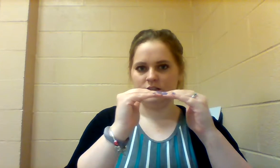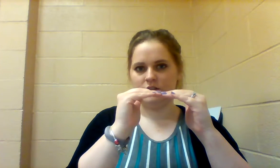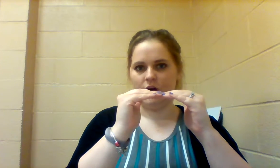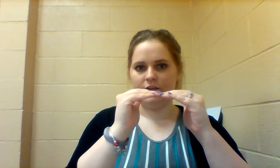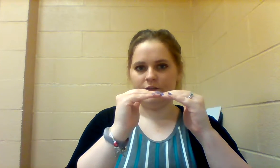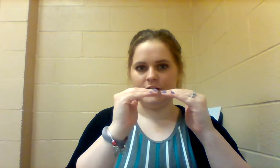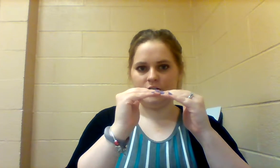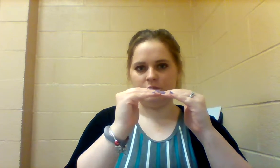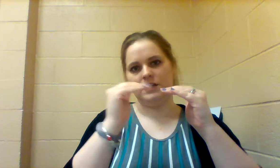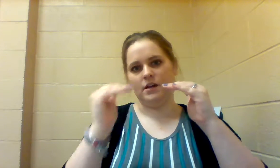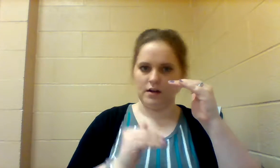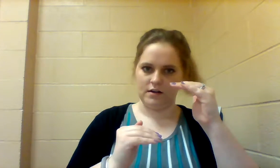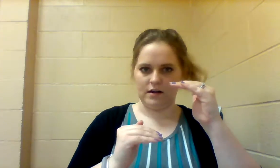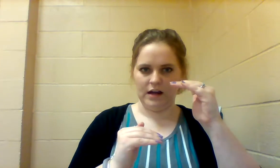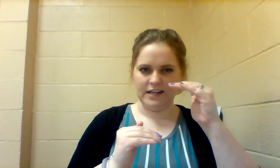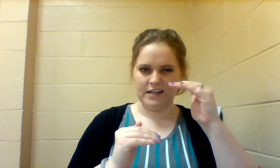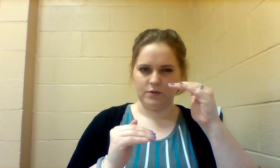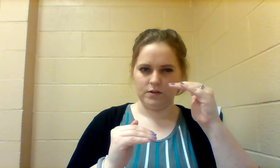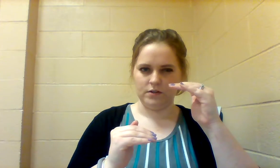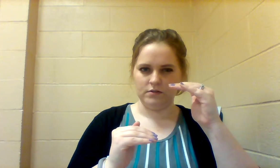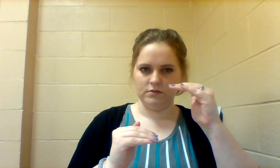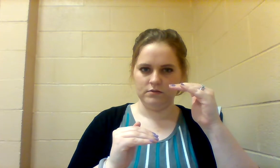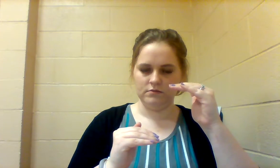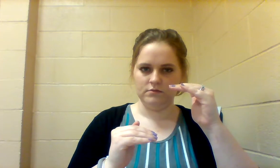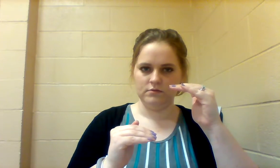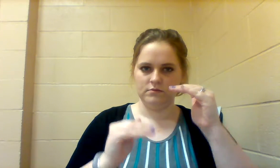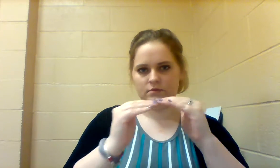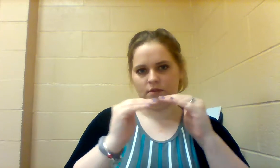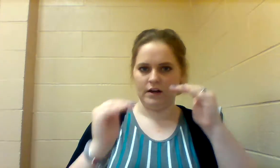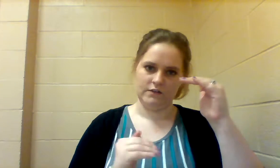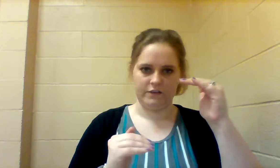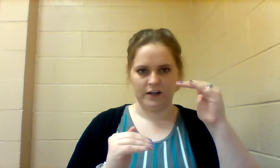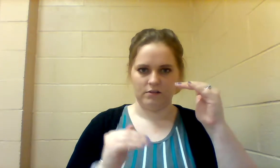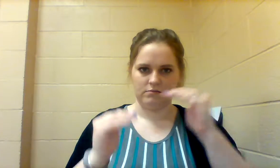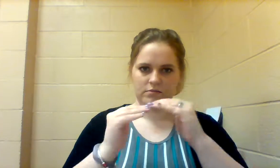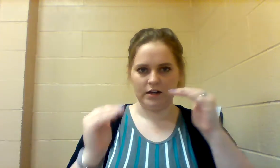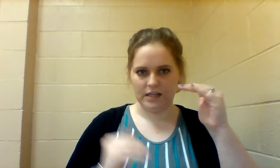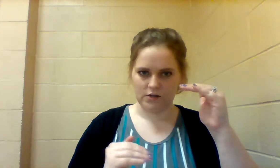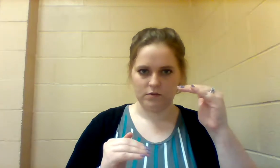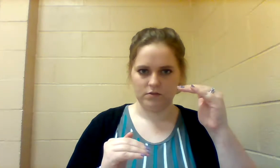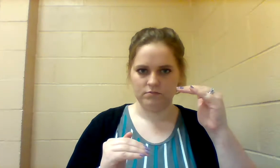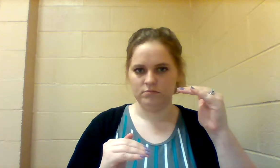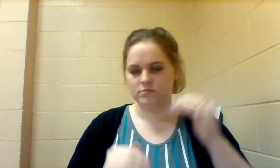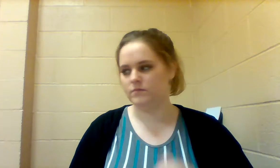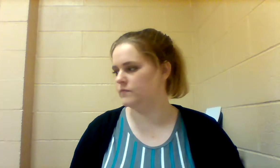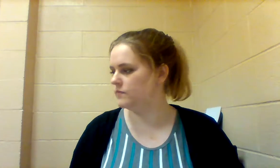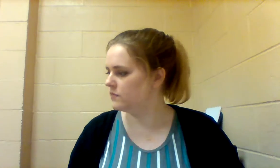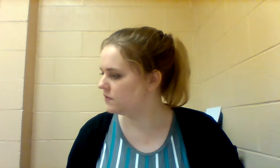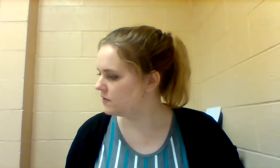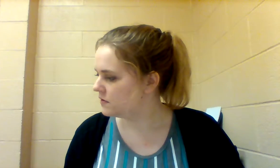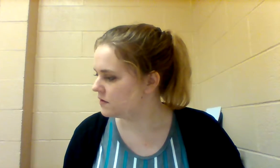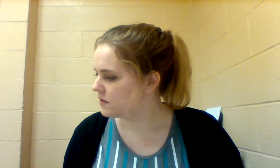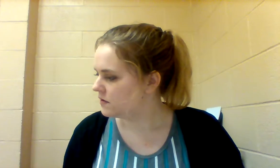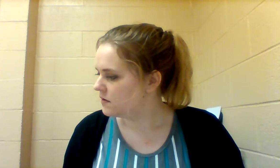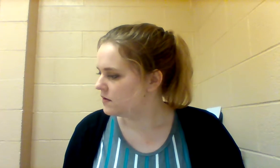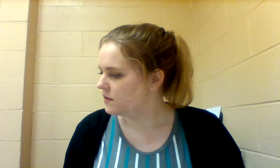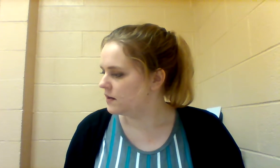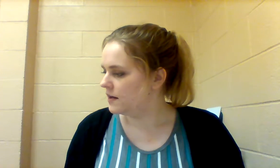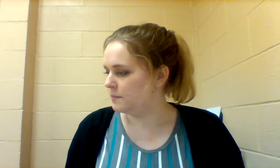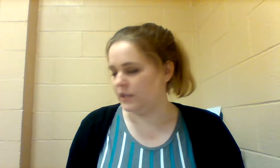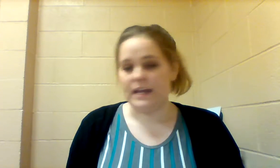so UNFAIR could be UNEQUAL UNFAIR UNEQUAL